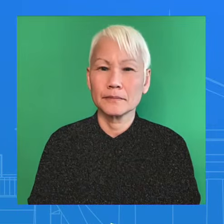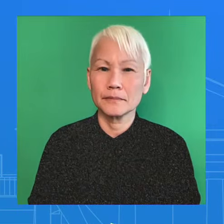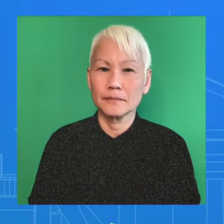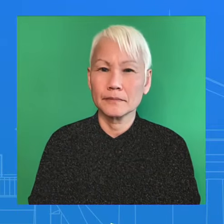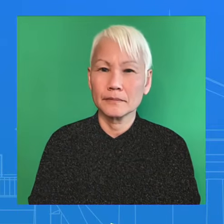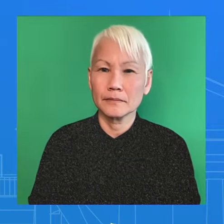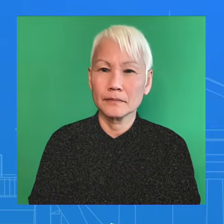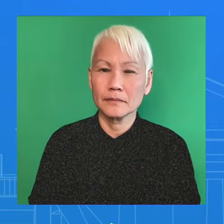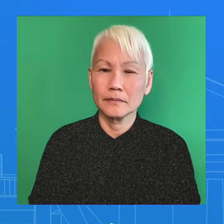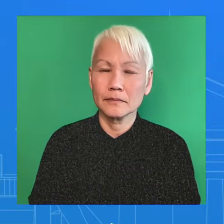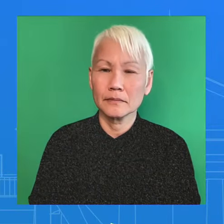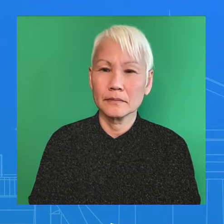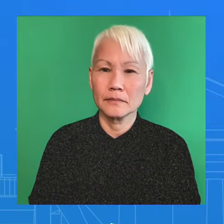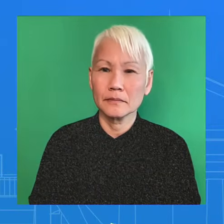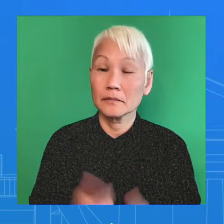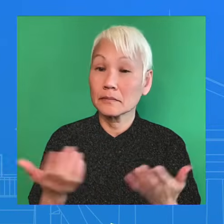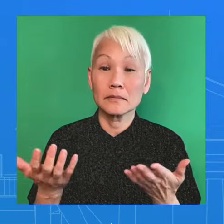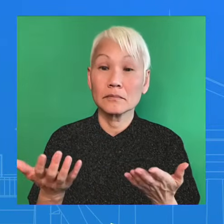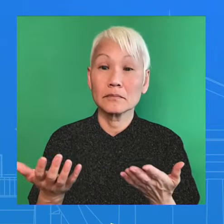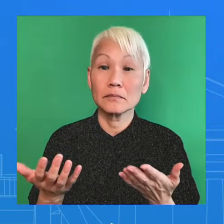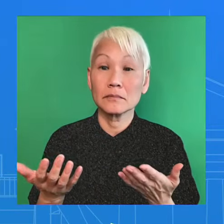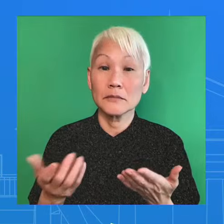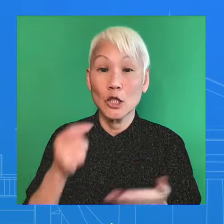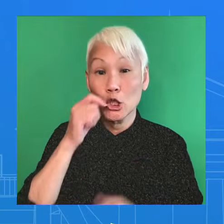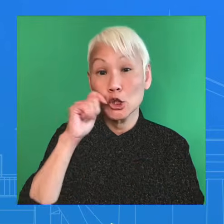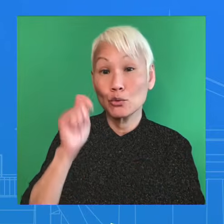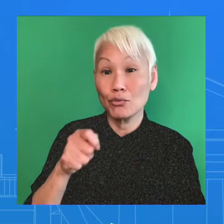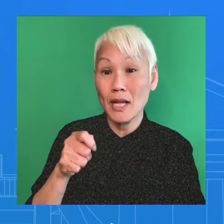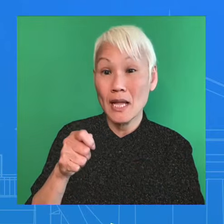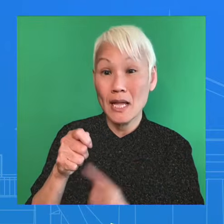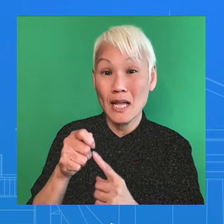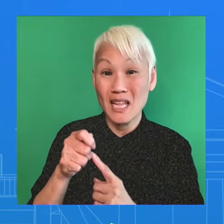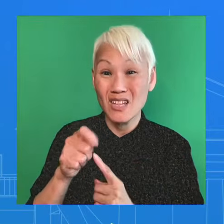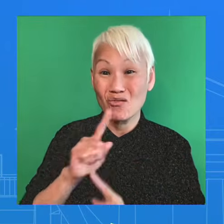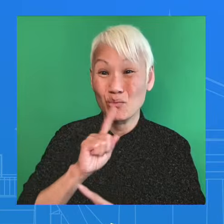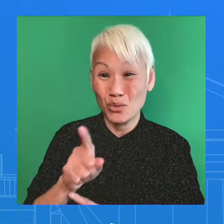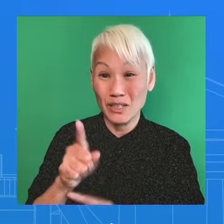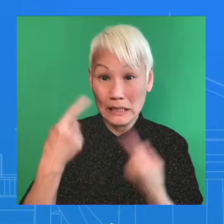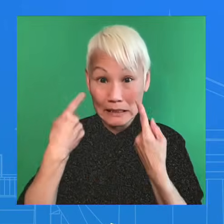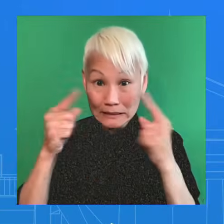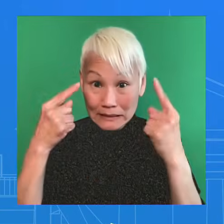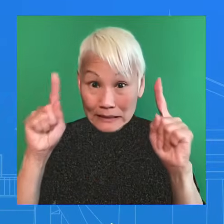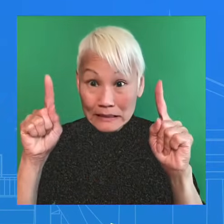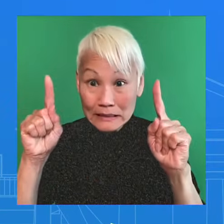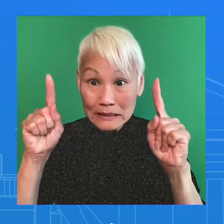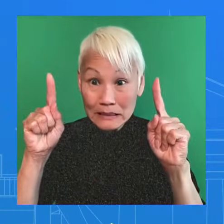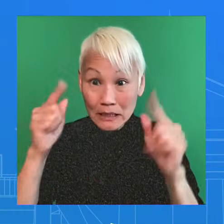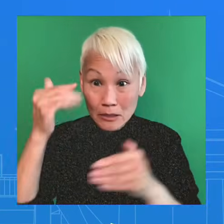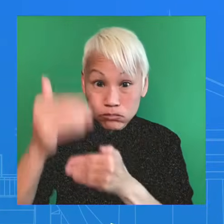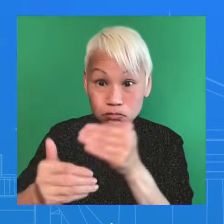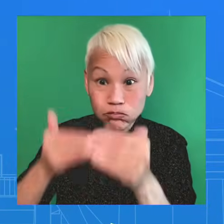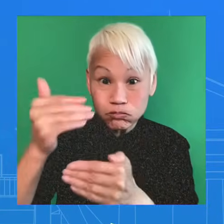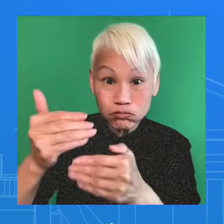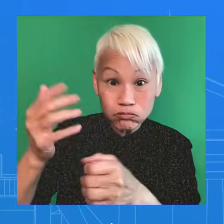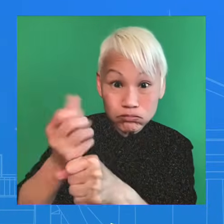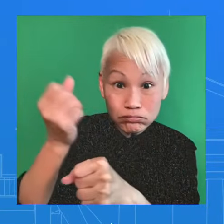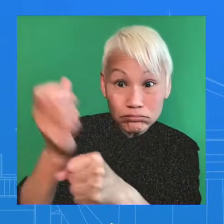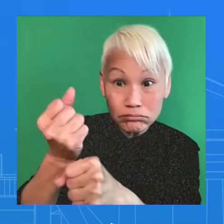are by Ukraine around the city of Bakhmut? Mr. Kirby: I --I would just tell you that again, I don't want to -- I don't want to armchair